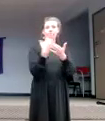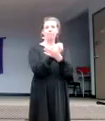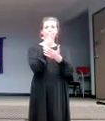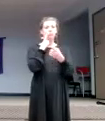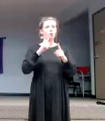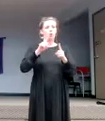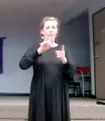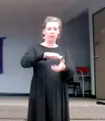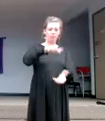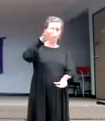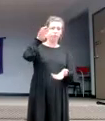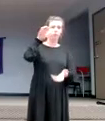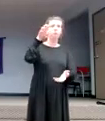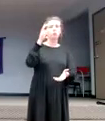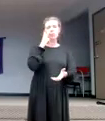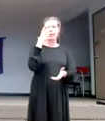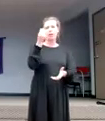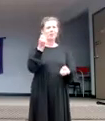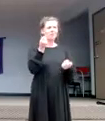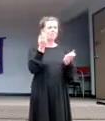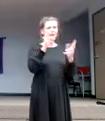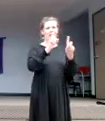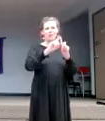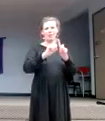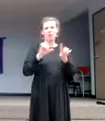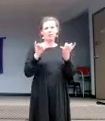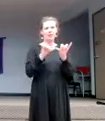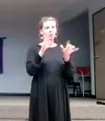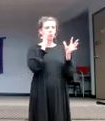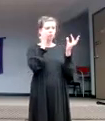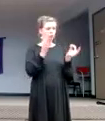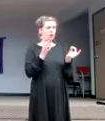that you see outside. Those come in many different sizes. We've elected to try to size that for